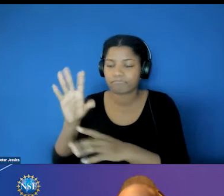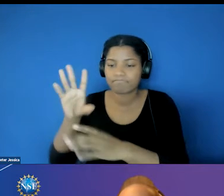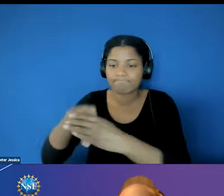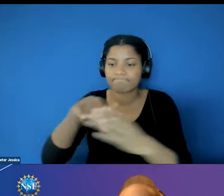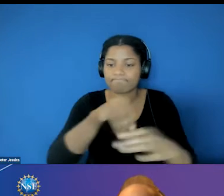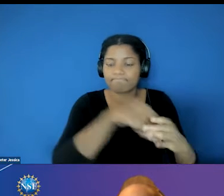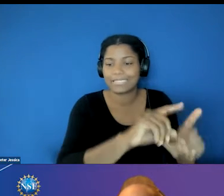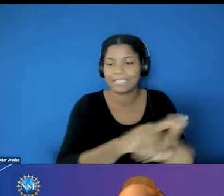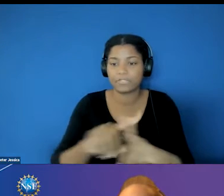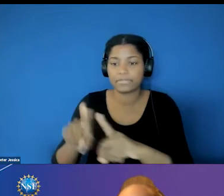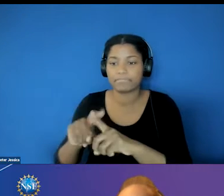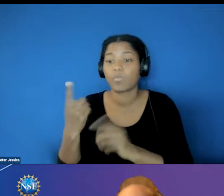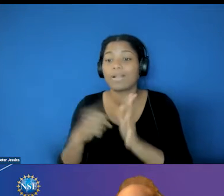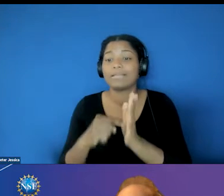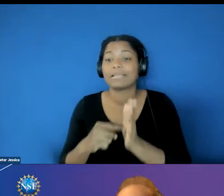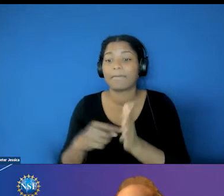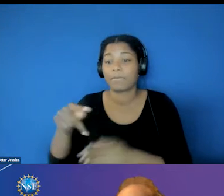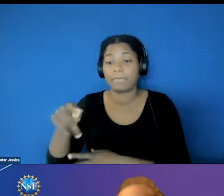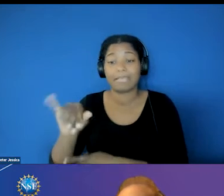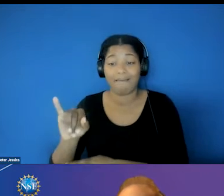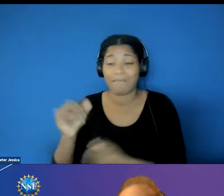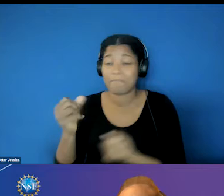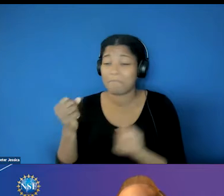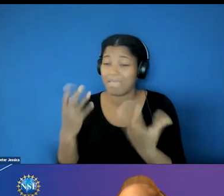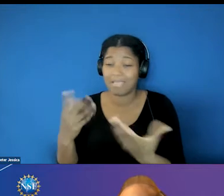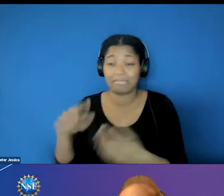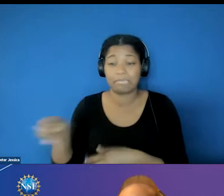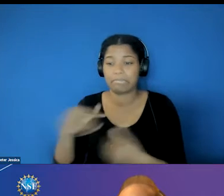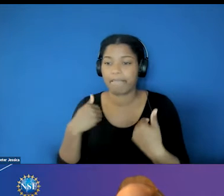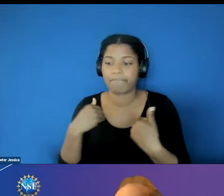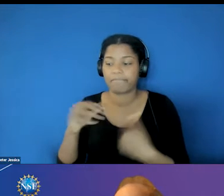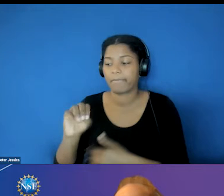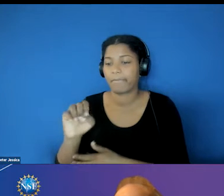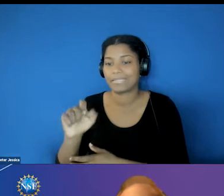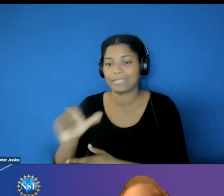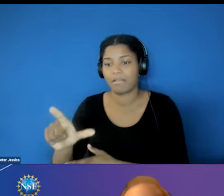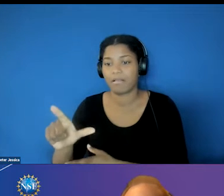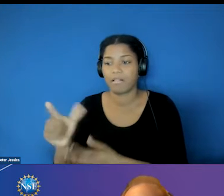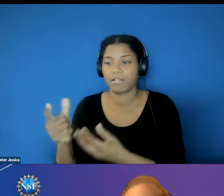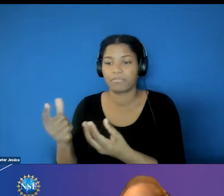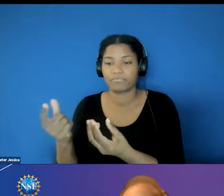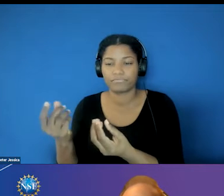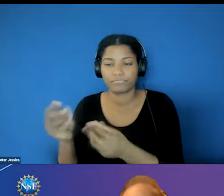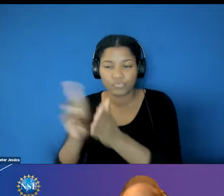many PIs who do materials research are located in physics departments, but,